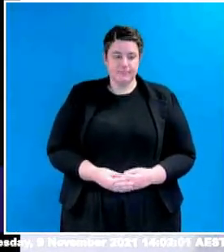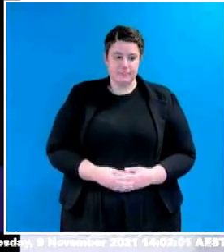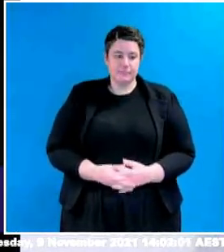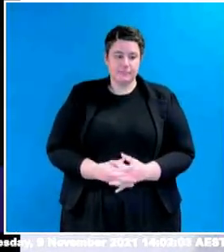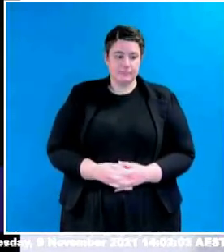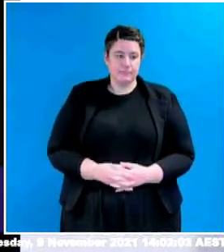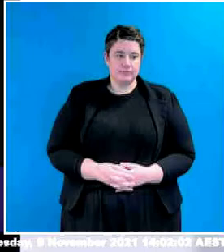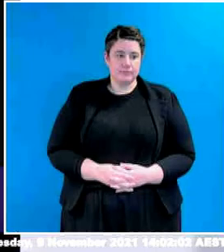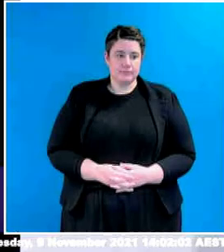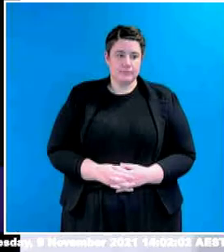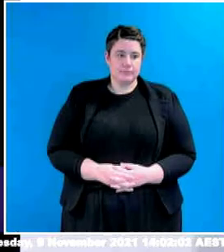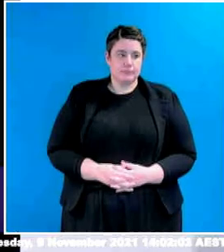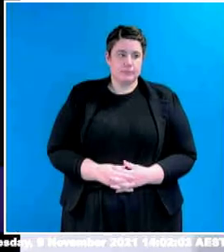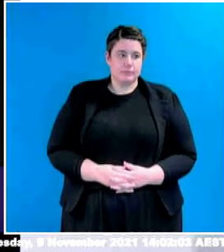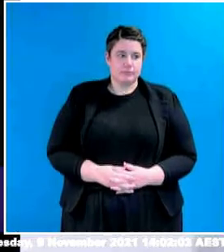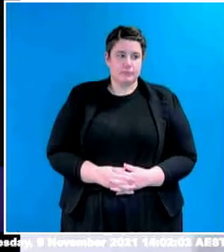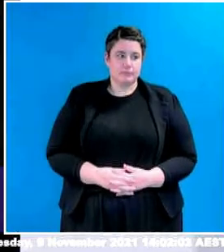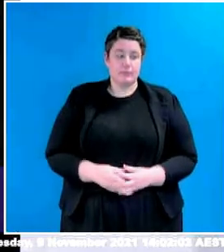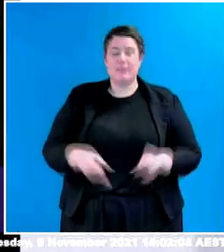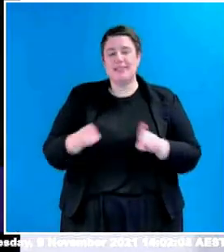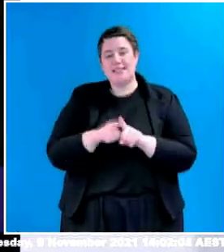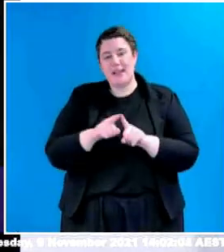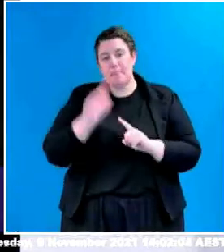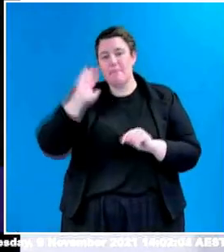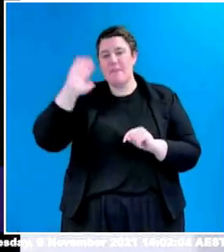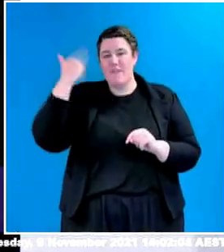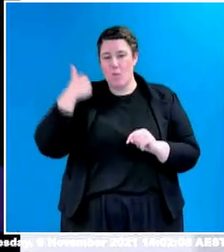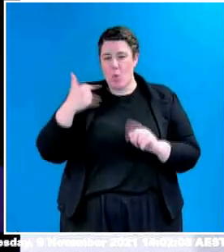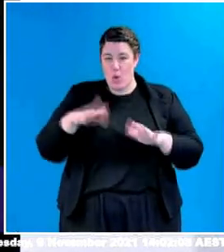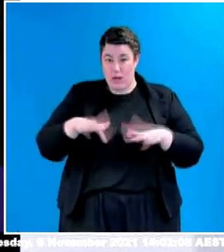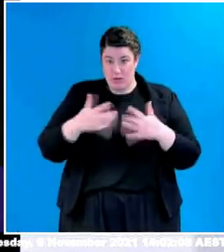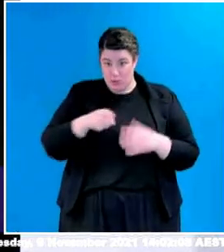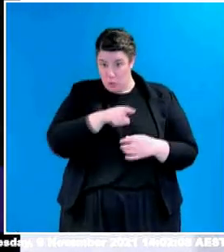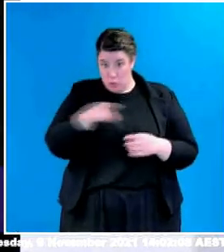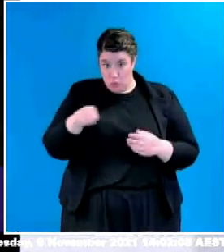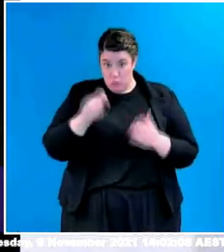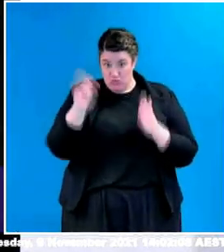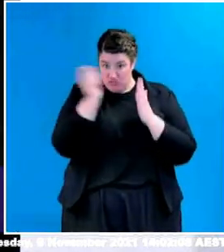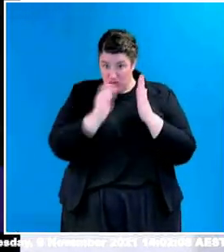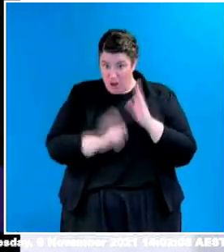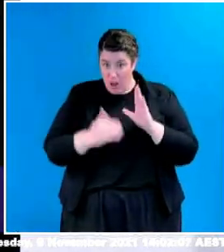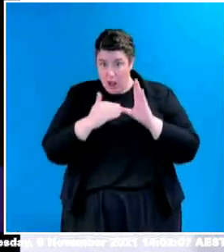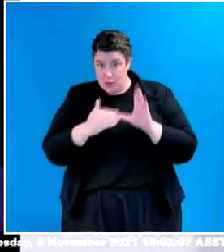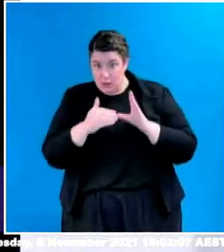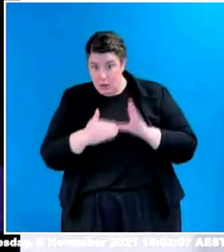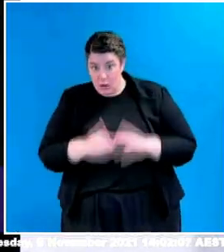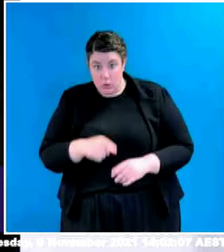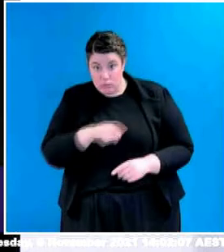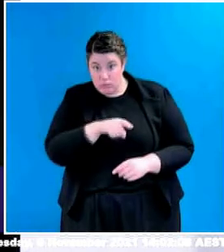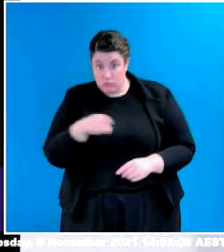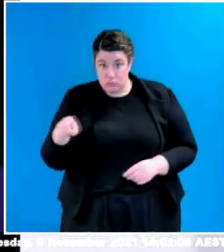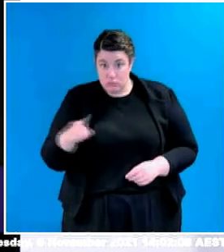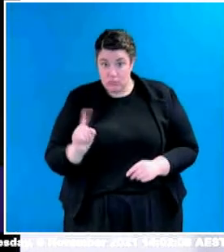I will ask you the same as I did before: are any of you the authors of that paper?